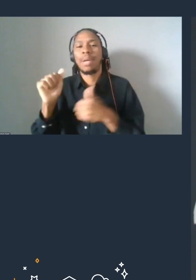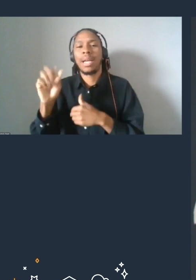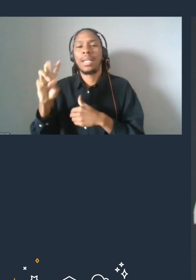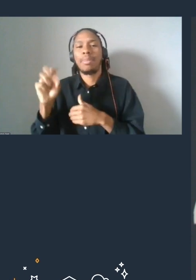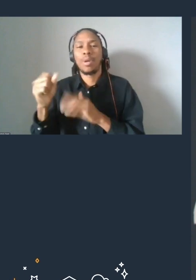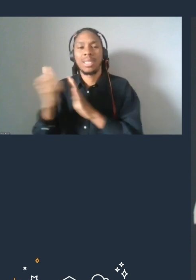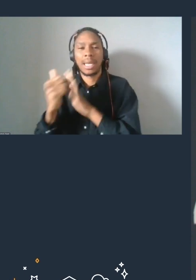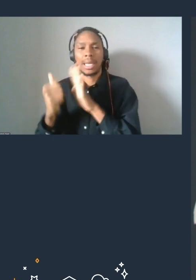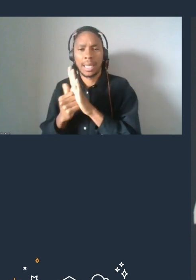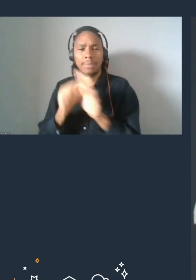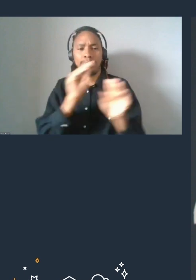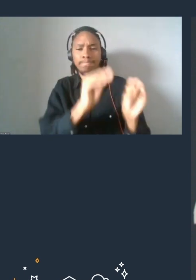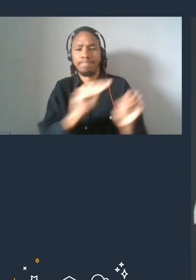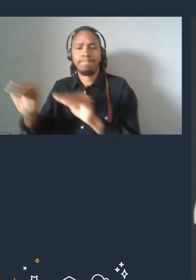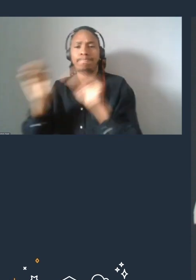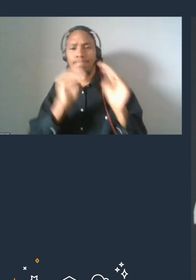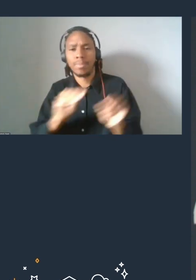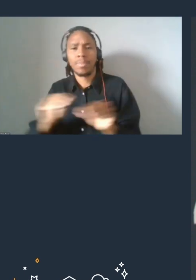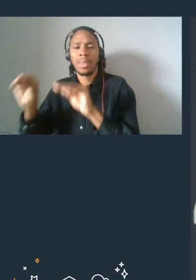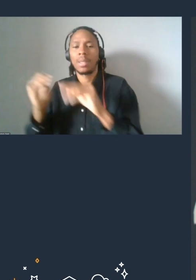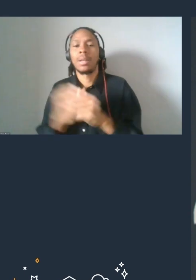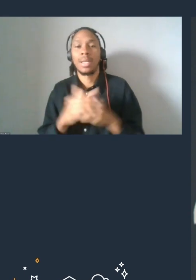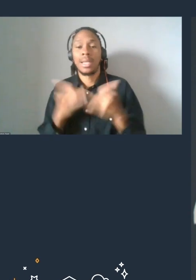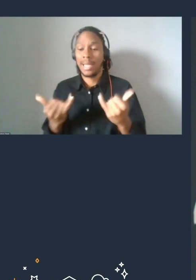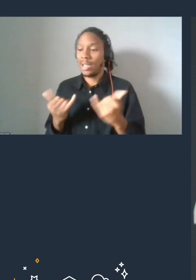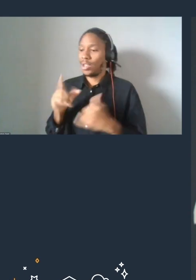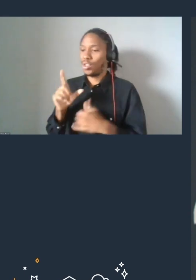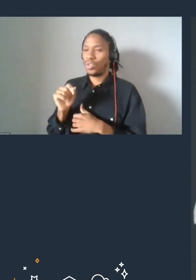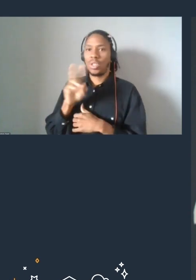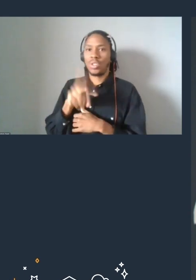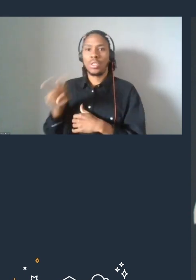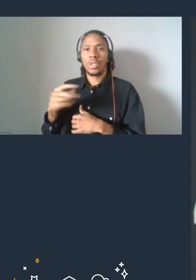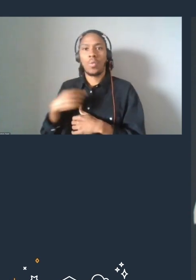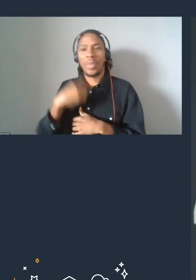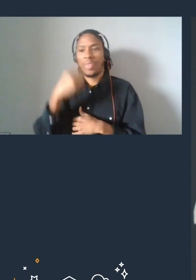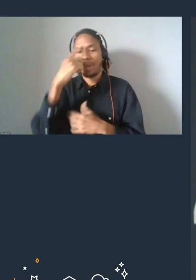And we are in year 2022, and we think that customers